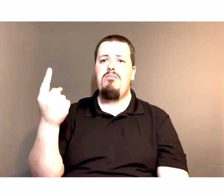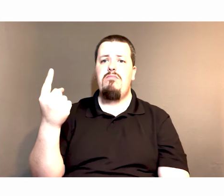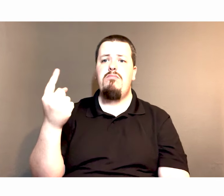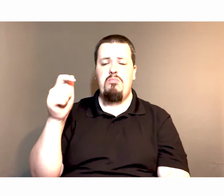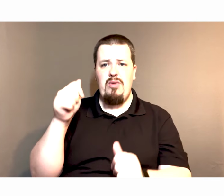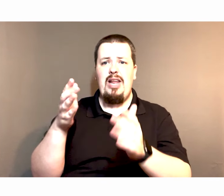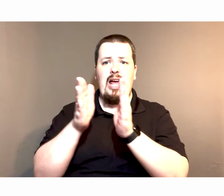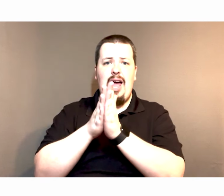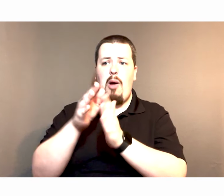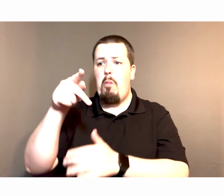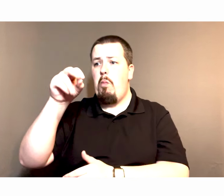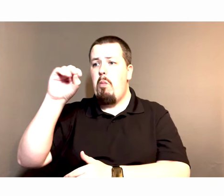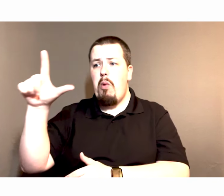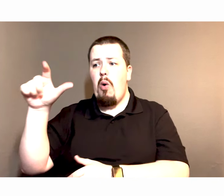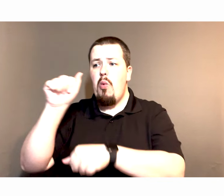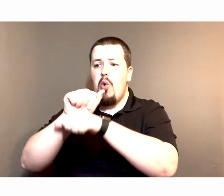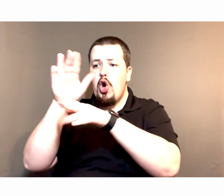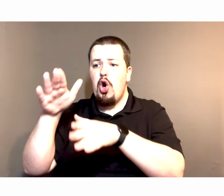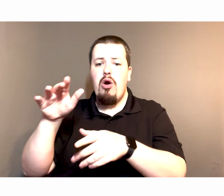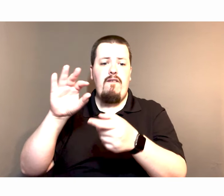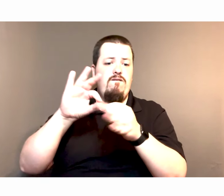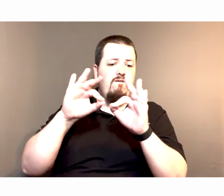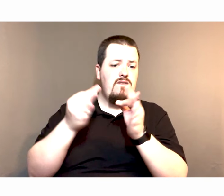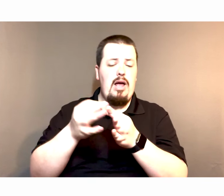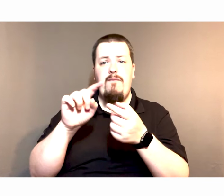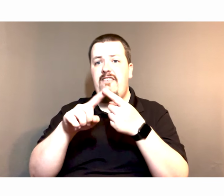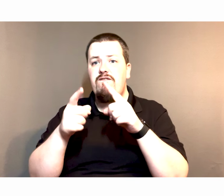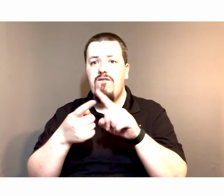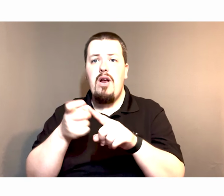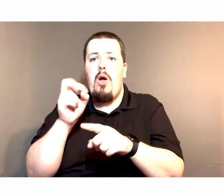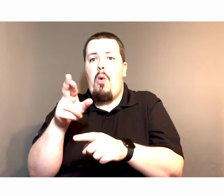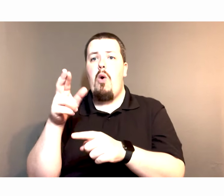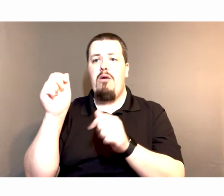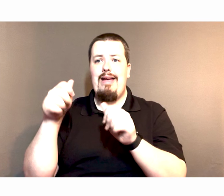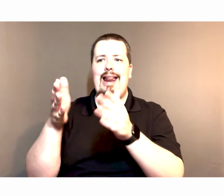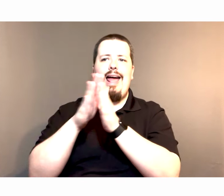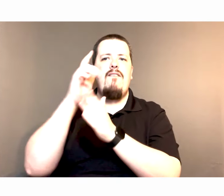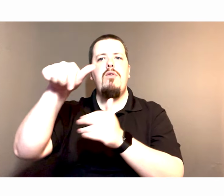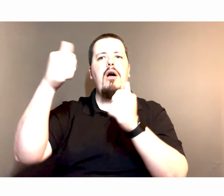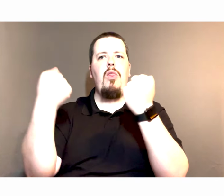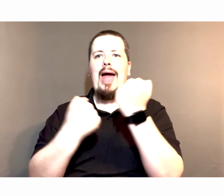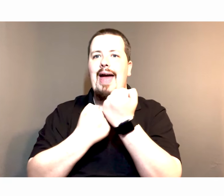You can ask a poll worker for help, bring a friend or family member to support you, or you could ask for another advocate.